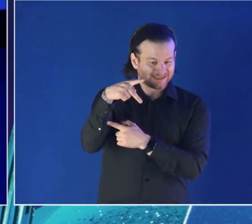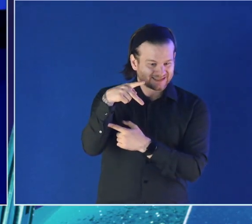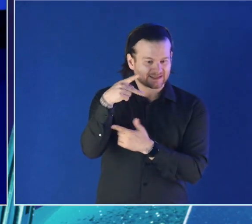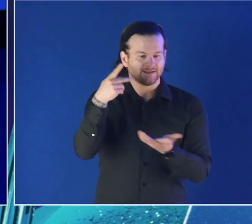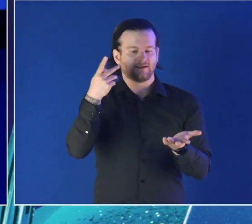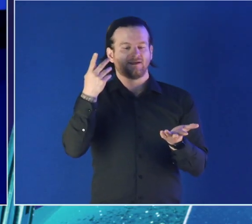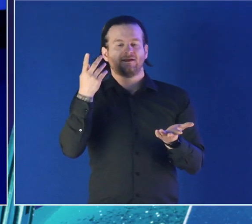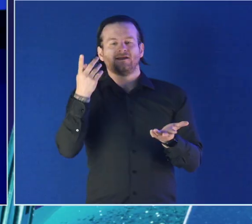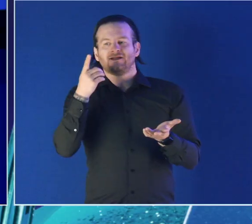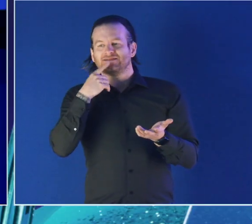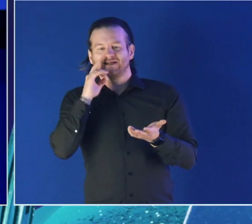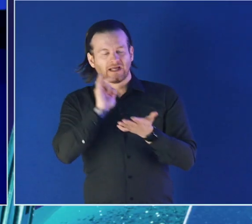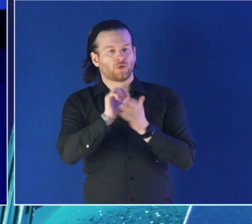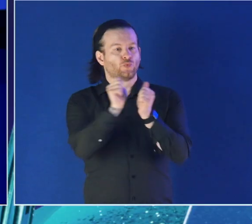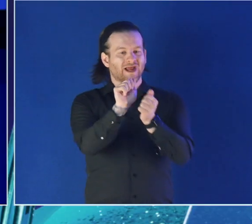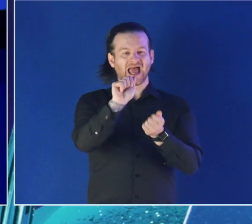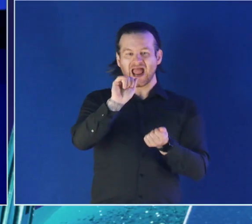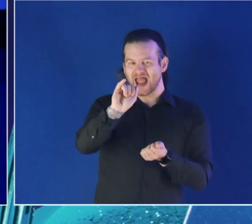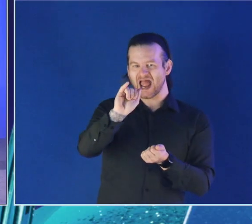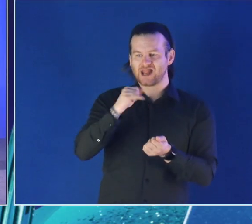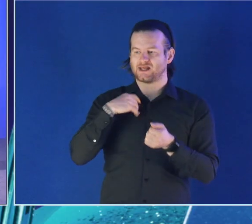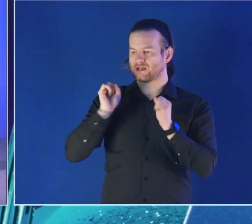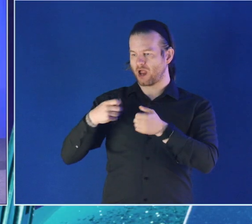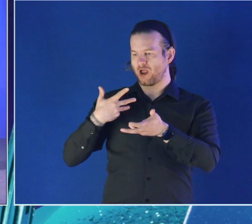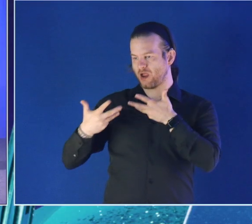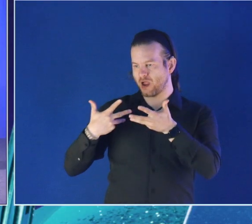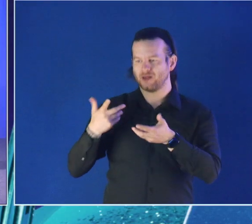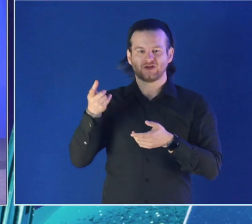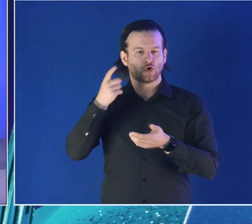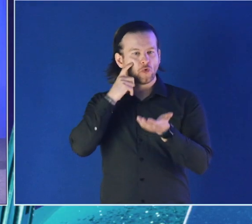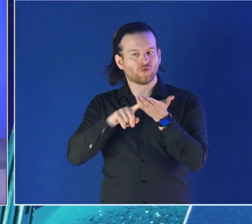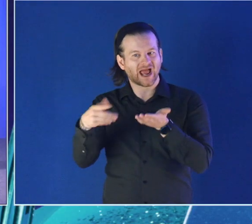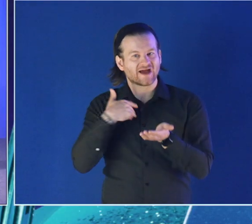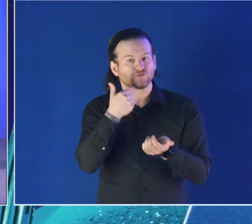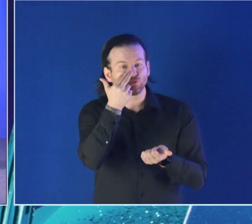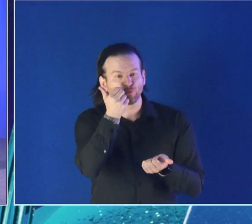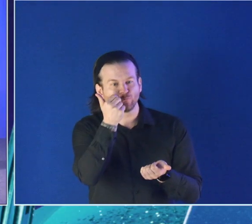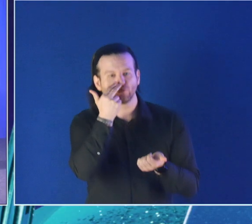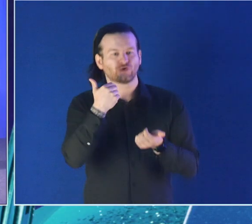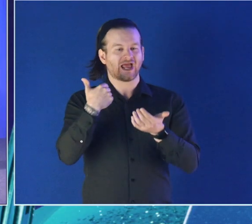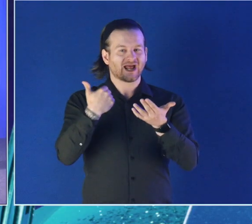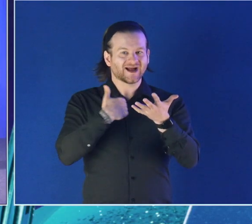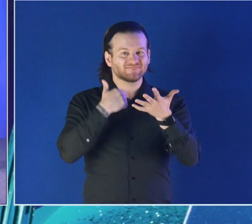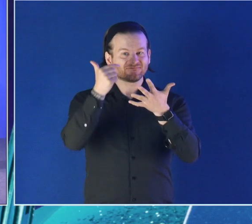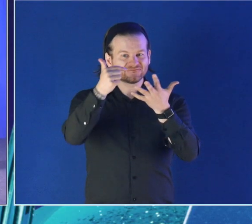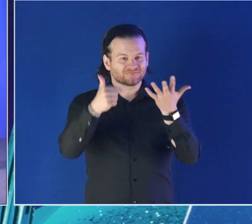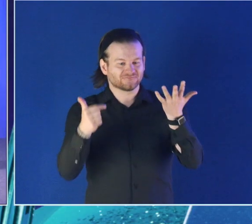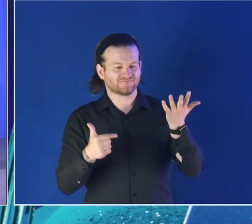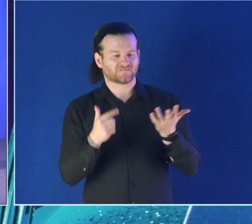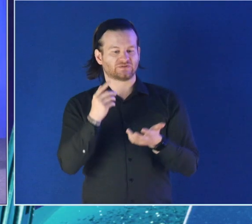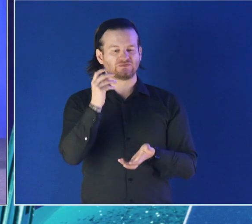and being in that conversation. That's what all these years as an assistive technology company, been in it for 25 years,